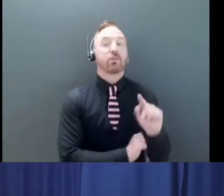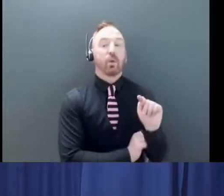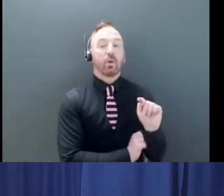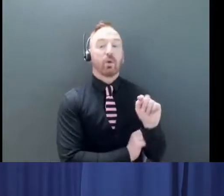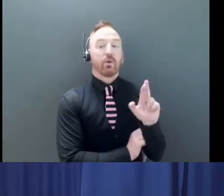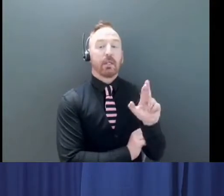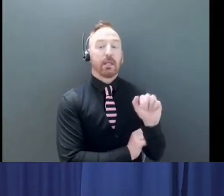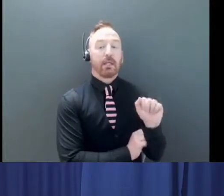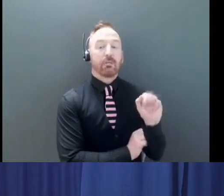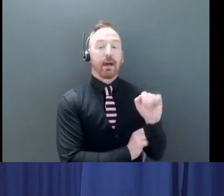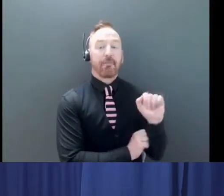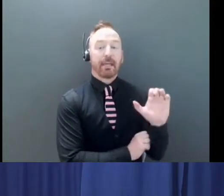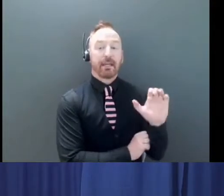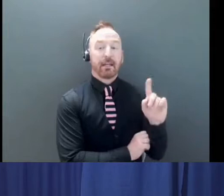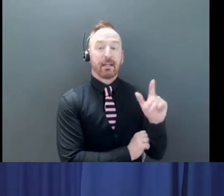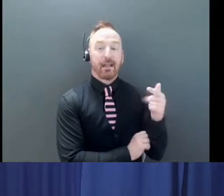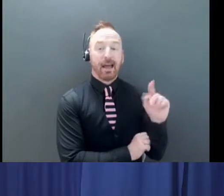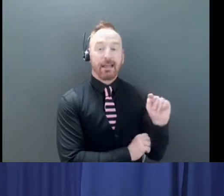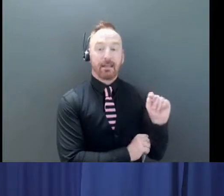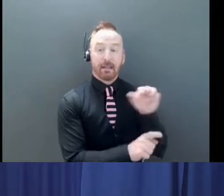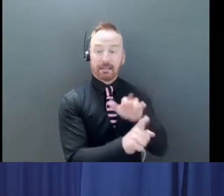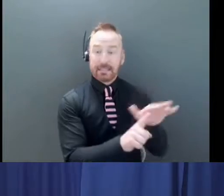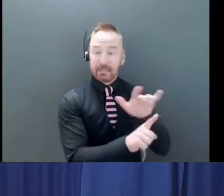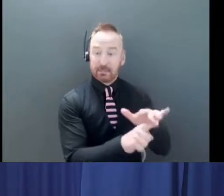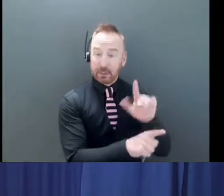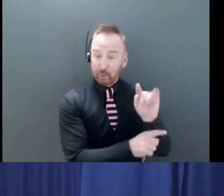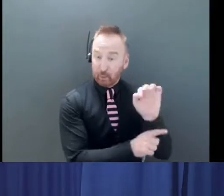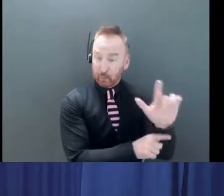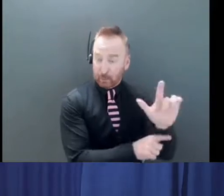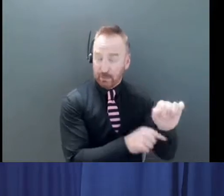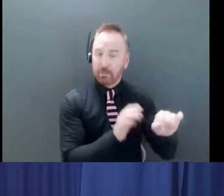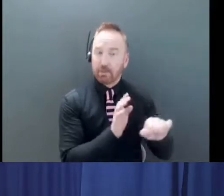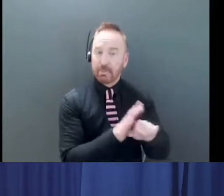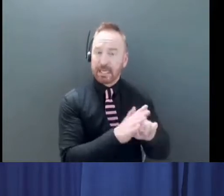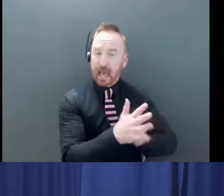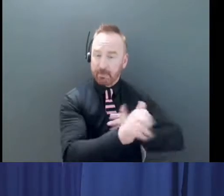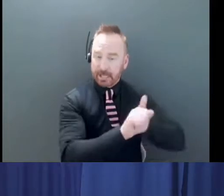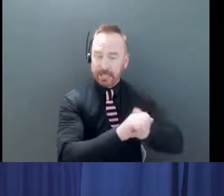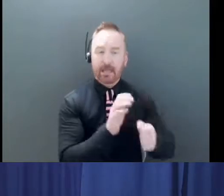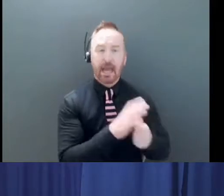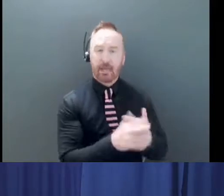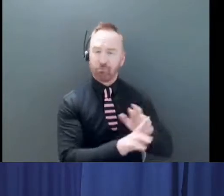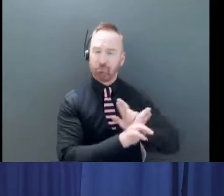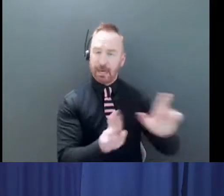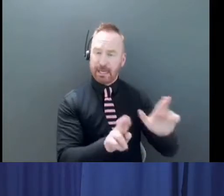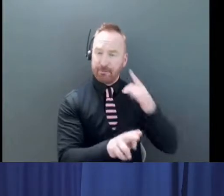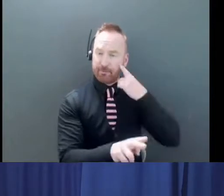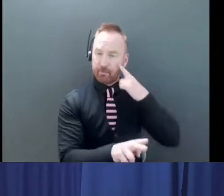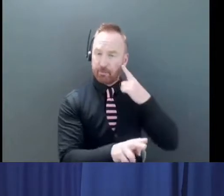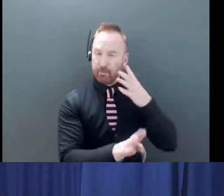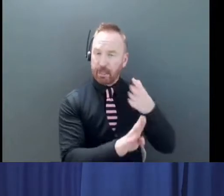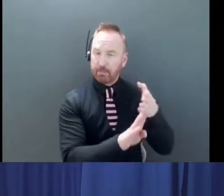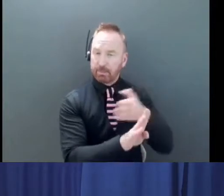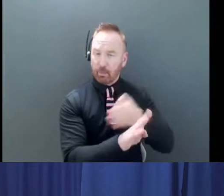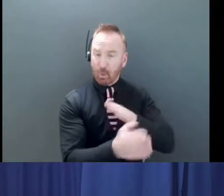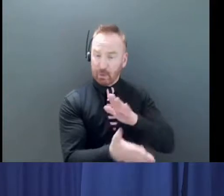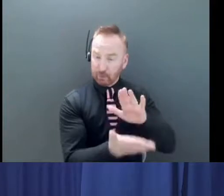the end of the school year. I am sure many of you have questions about what busing looks like this year.